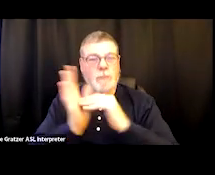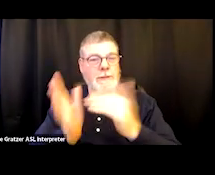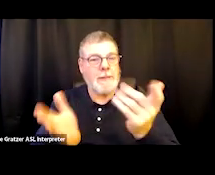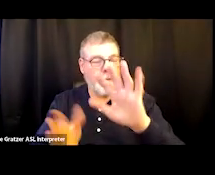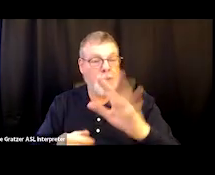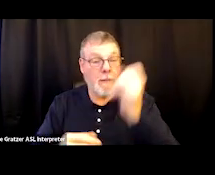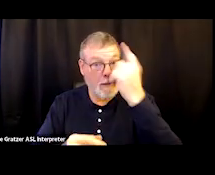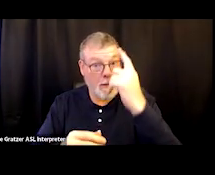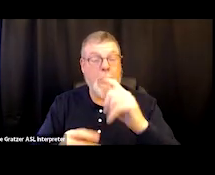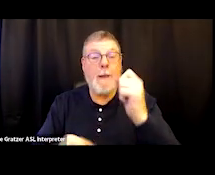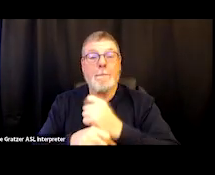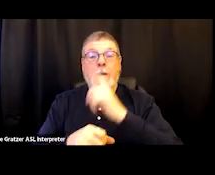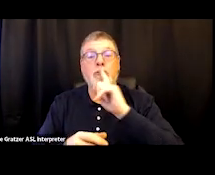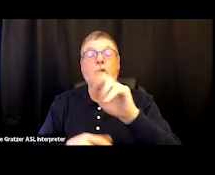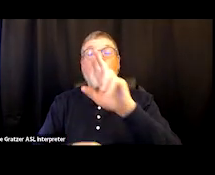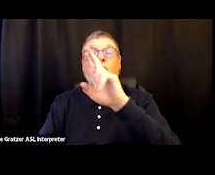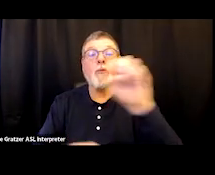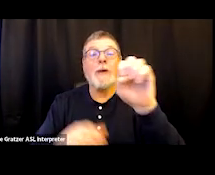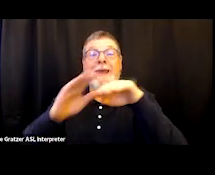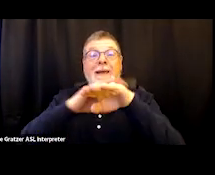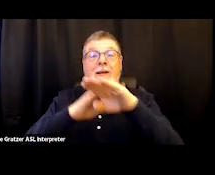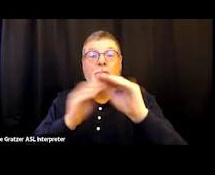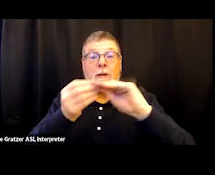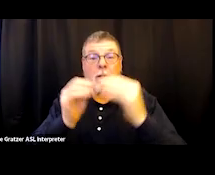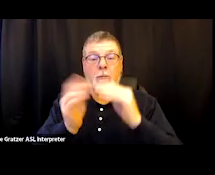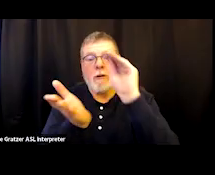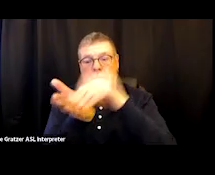Make sure to write down the reentry number and save it somewhere safe.